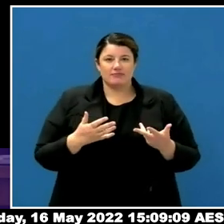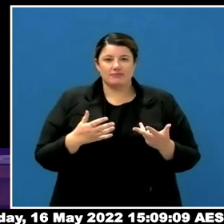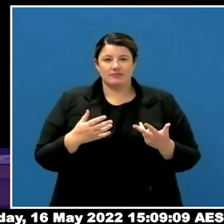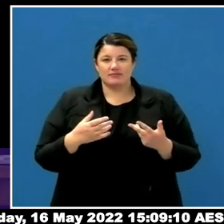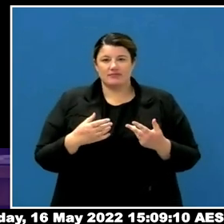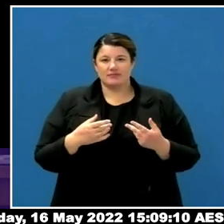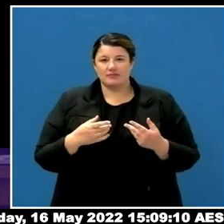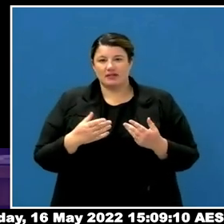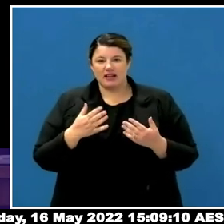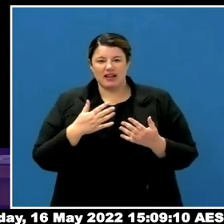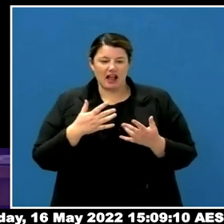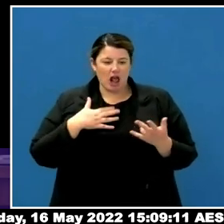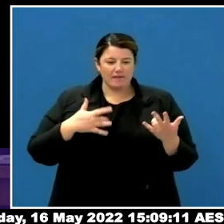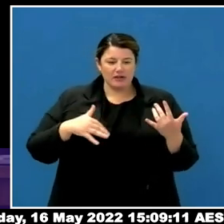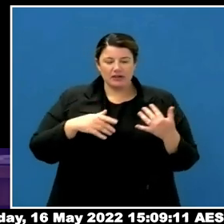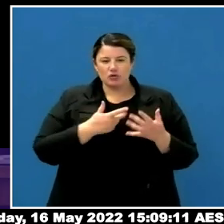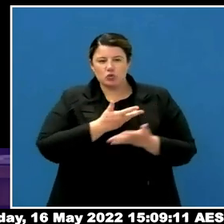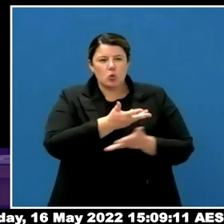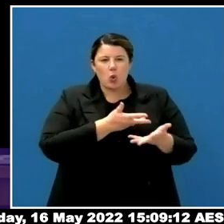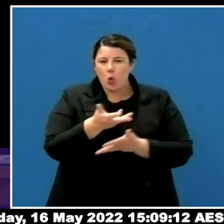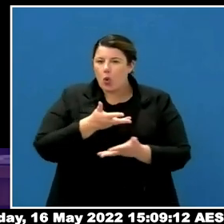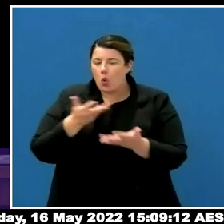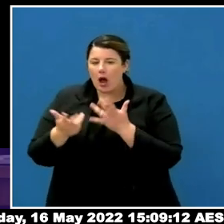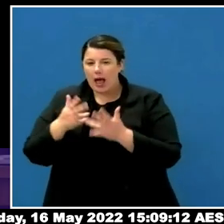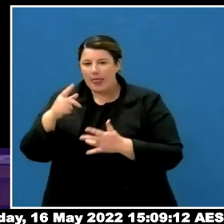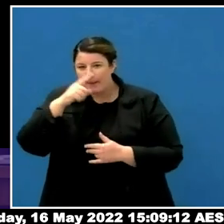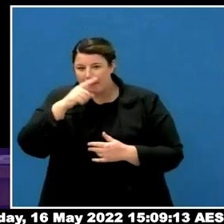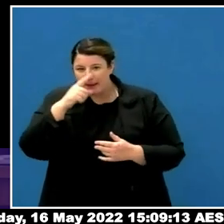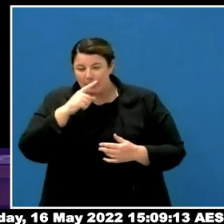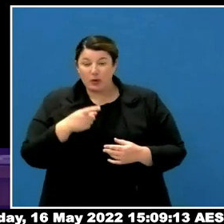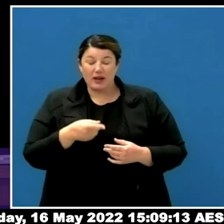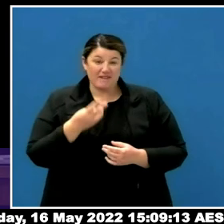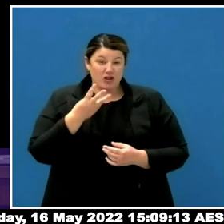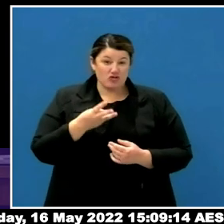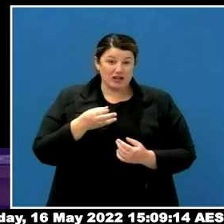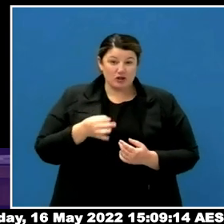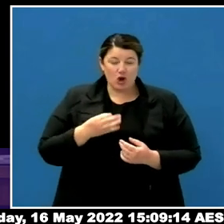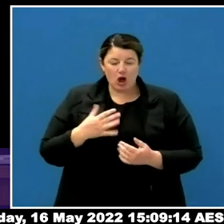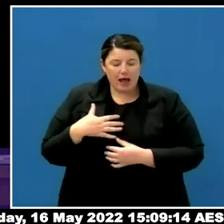And he's got three dogs that he loves to cuddle, and one of them sleeps with him.